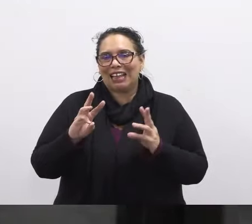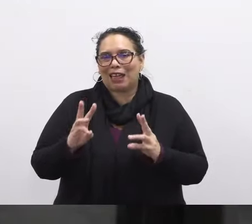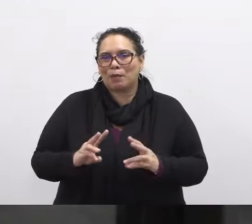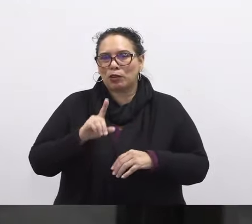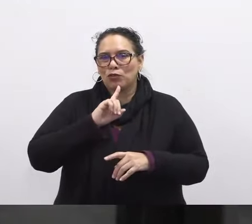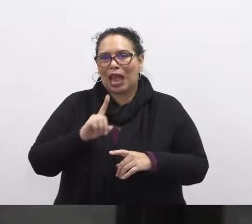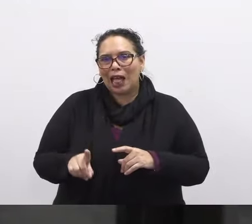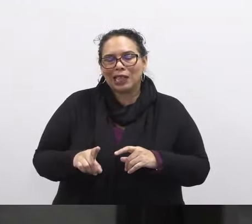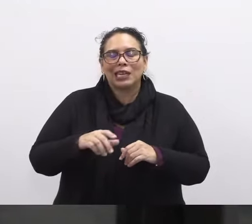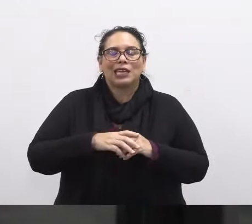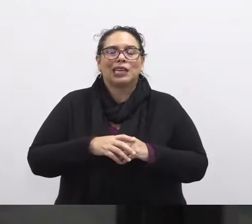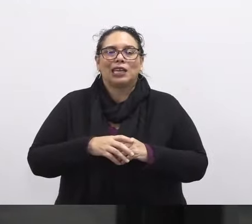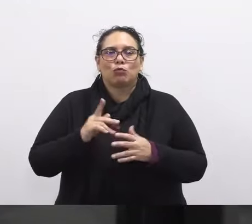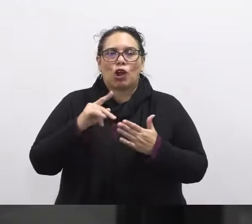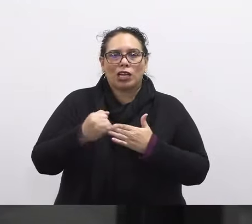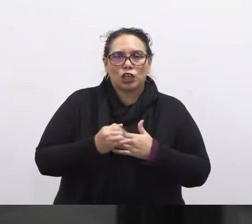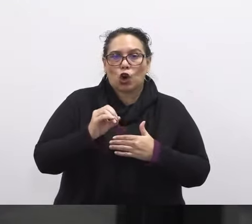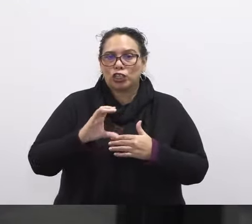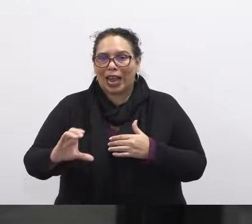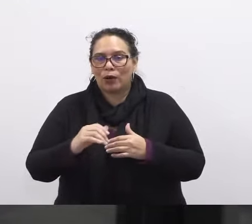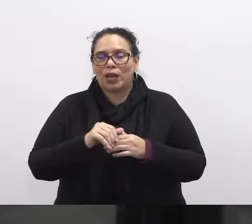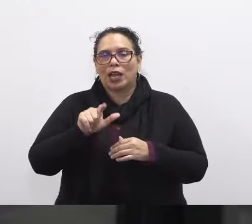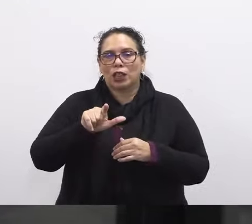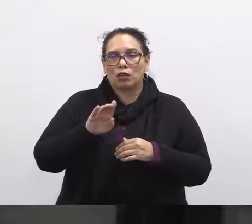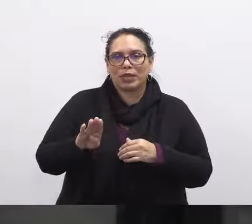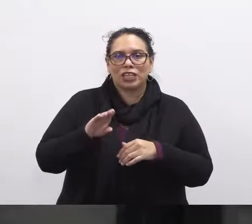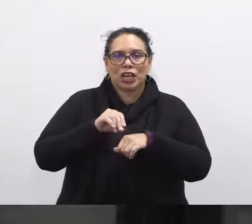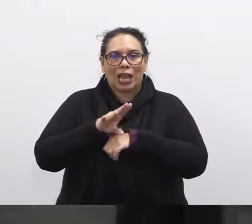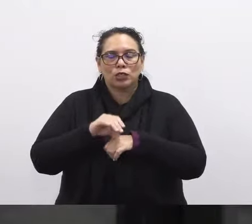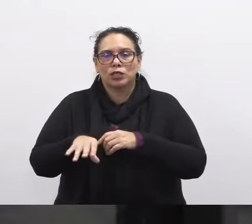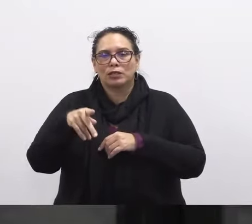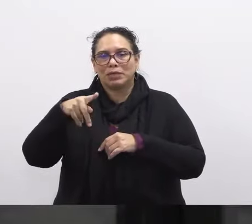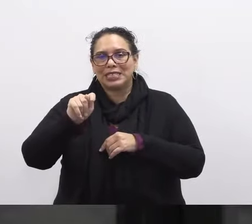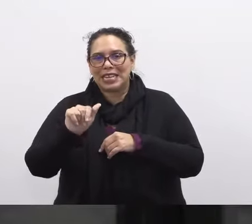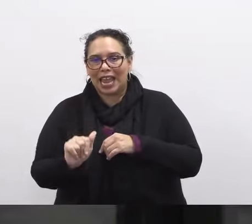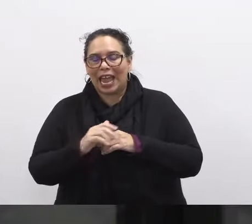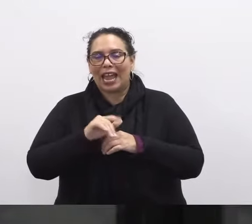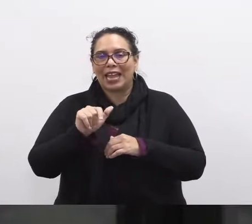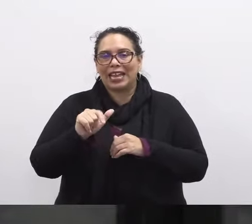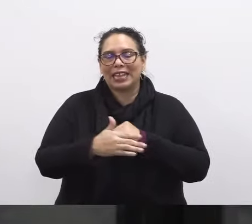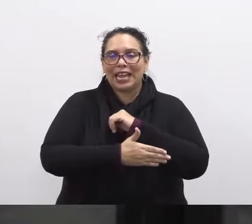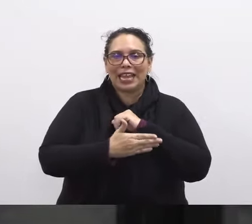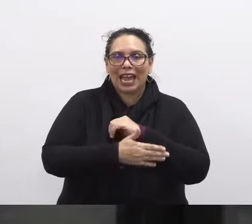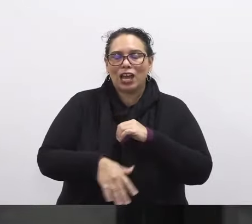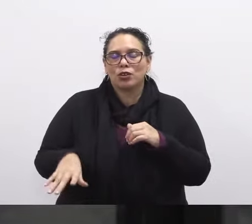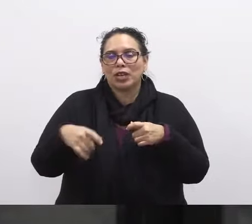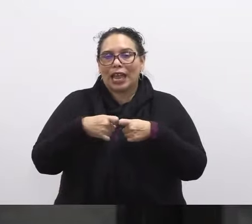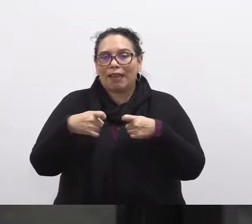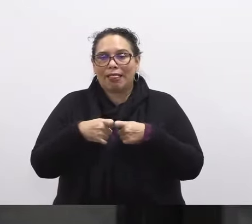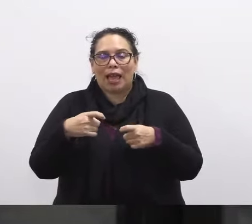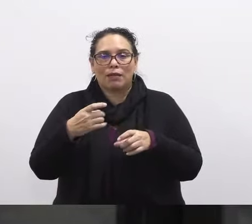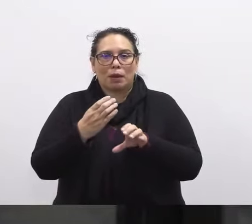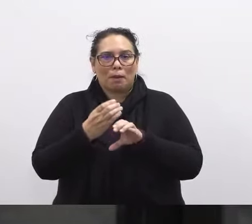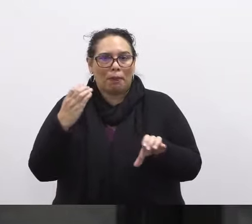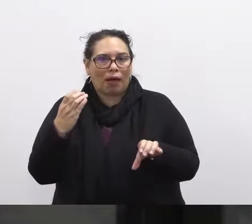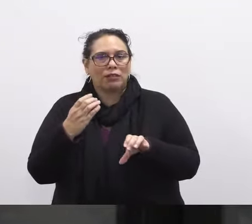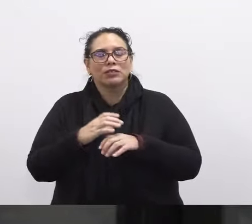Orange County Climate Reality Project, Long Beach Council PTA, LA County Electric Truck and Bus Coalition,